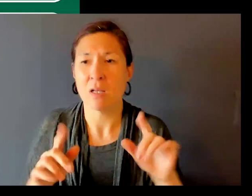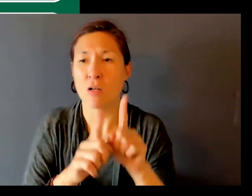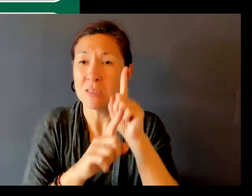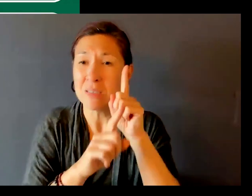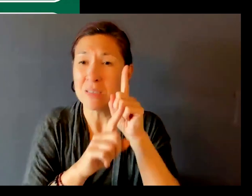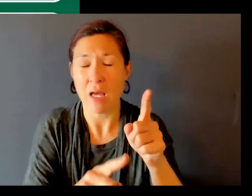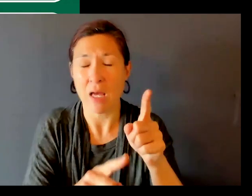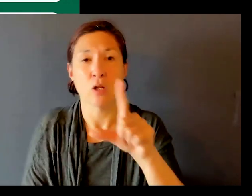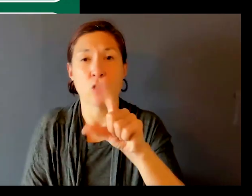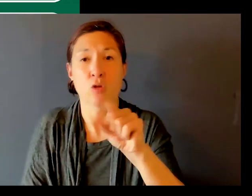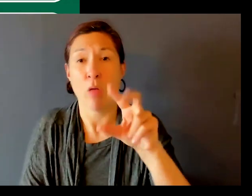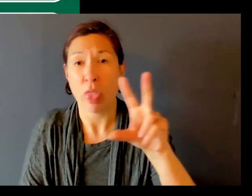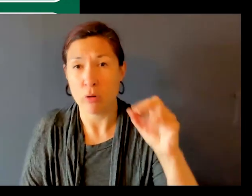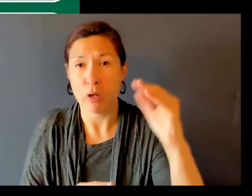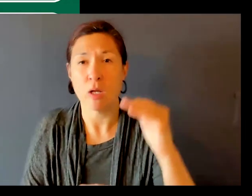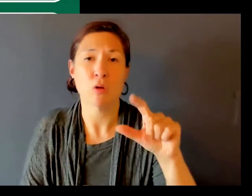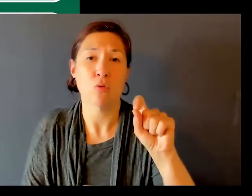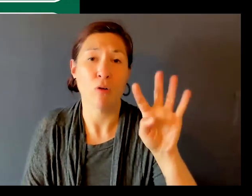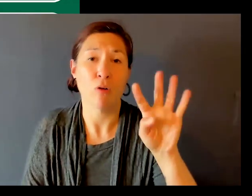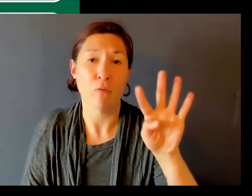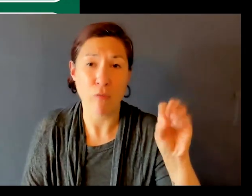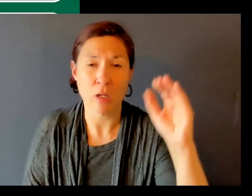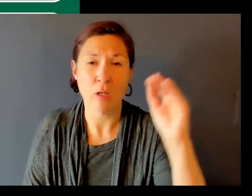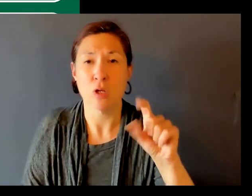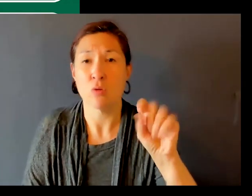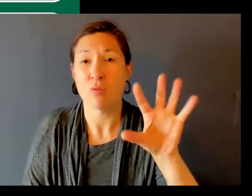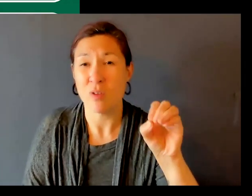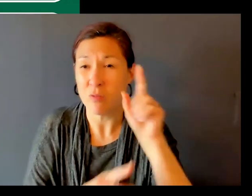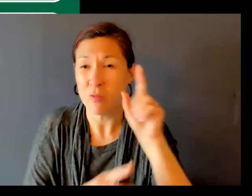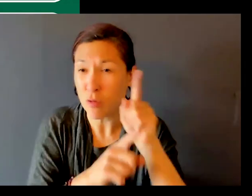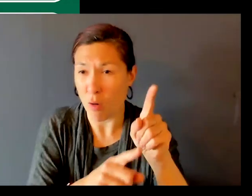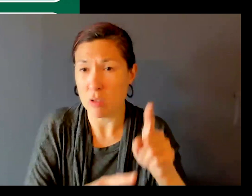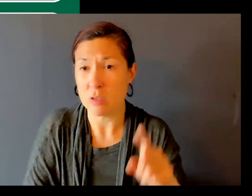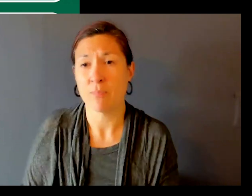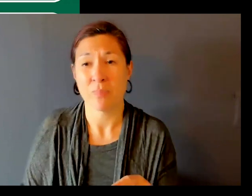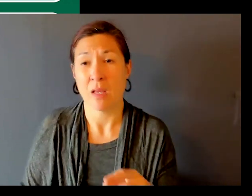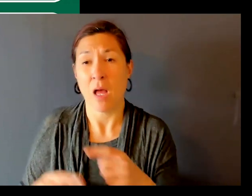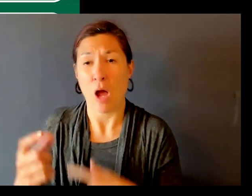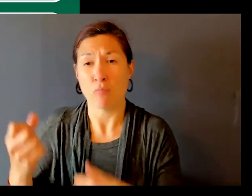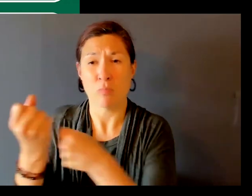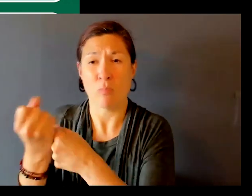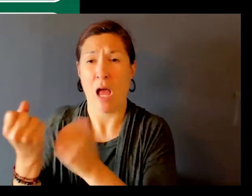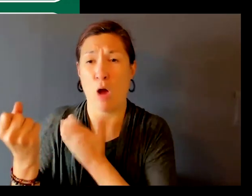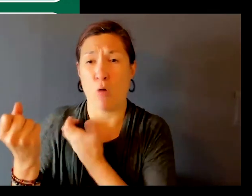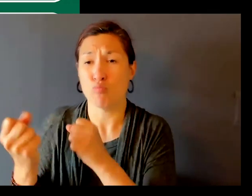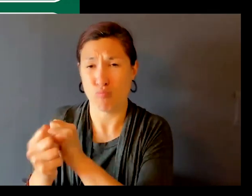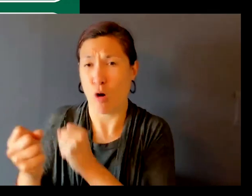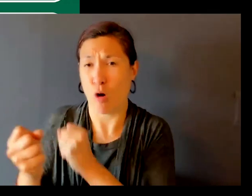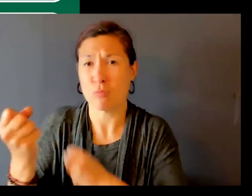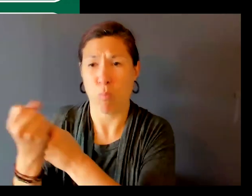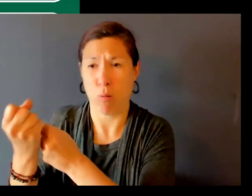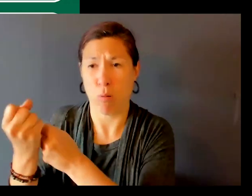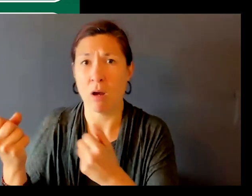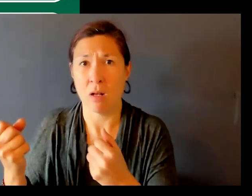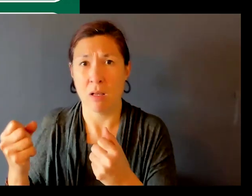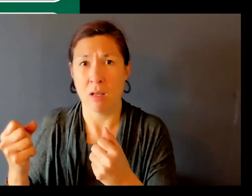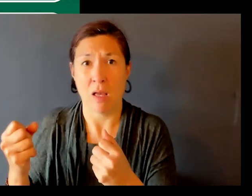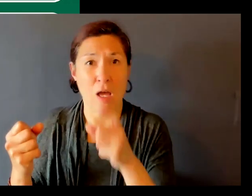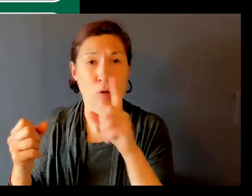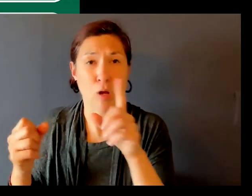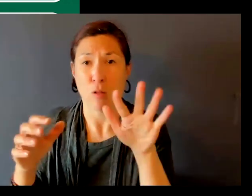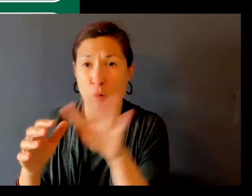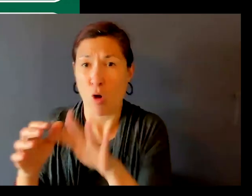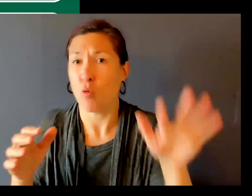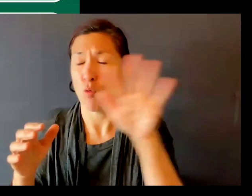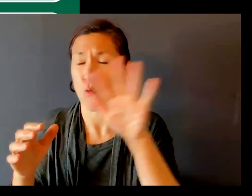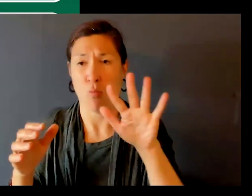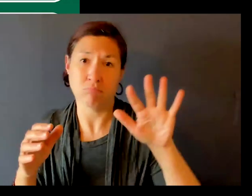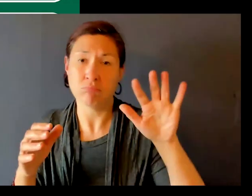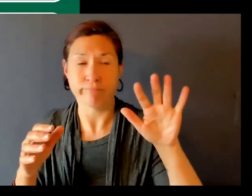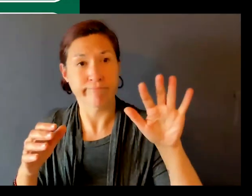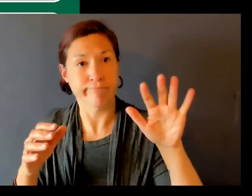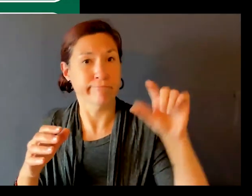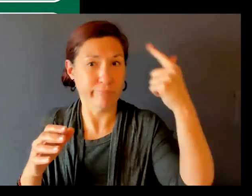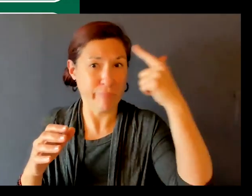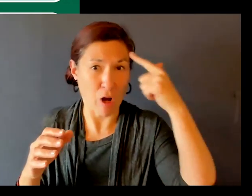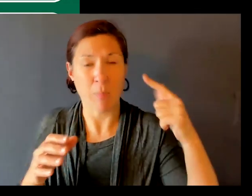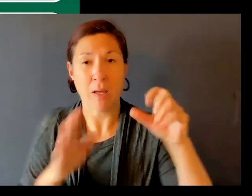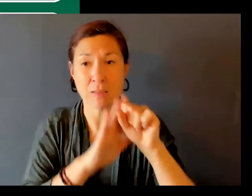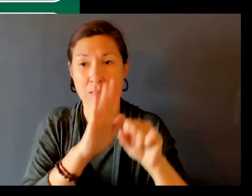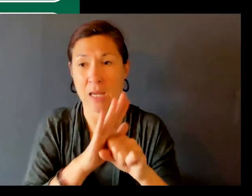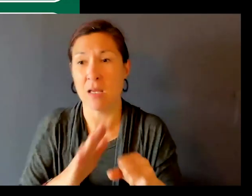Uhm, so, everyone, nice to see you all here today. My name is Stacie Smith. I am the facilitator for tonight's meeting. I just want to give you a quick overview of, ah, what tonight's meeting will consist of. Uhm, first, we are going to hear a welcome from the Commissioner of the Department of Fish and Game, Tom O'Shea.